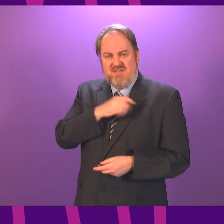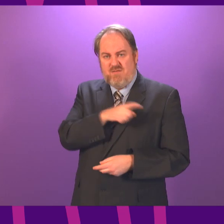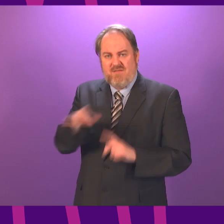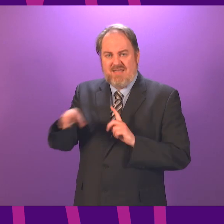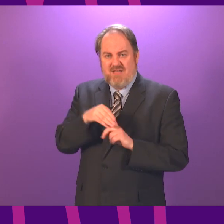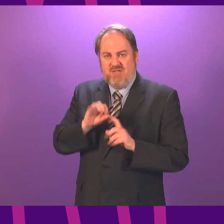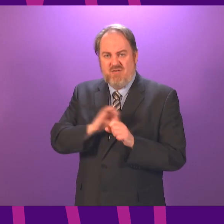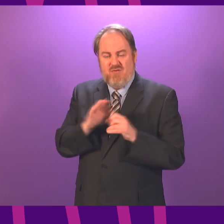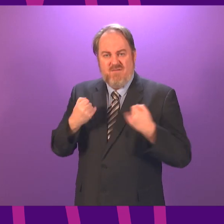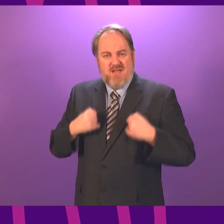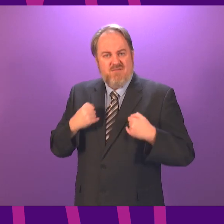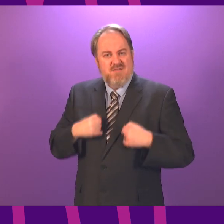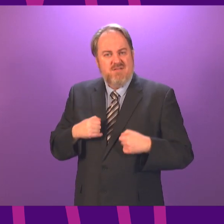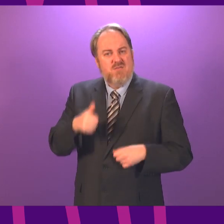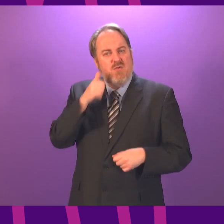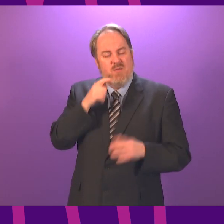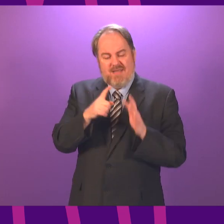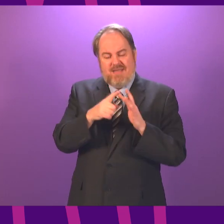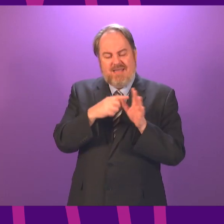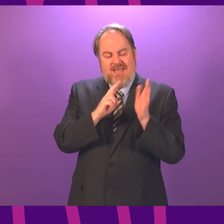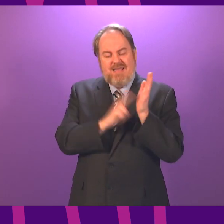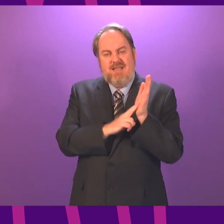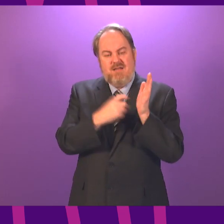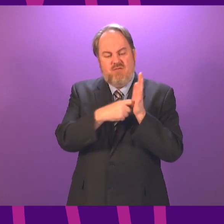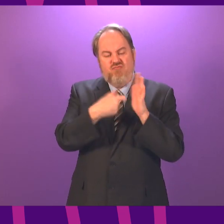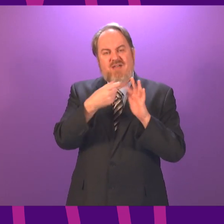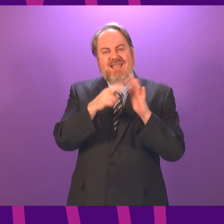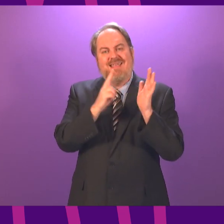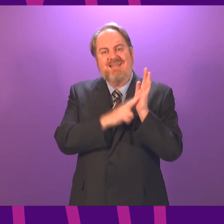read the moving story of author Ian Rankin, whose disabled son, Kit, is still waiting